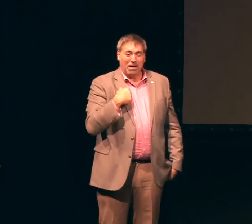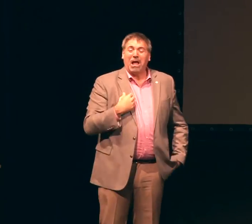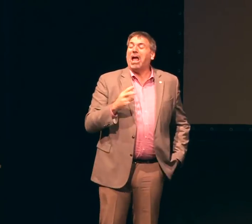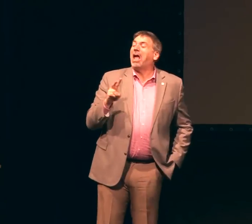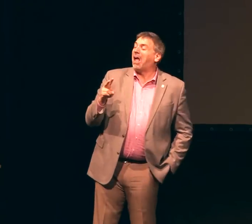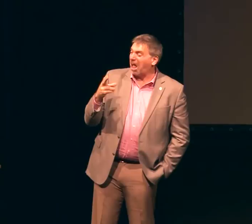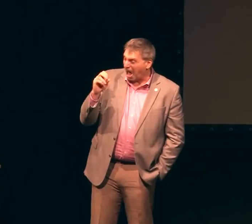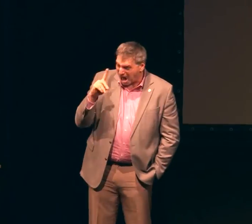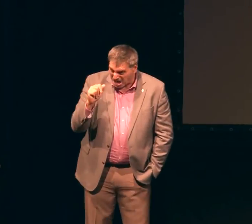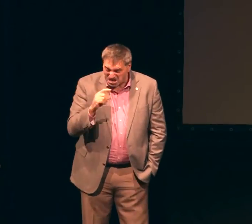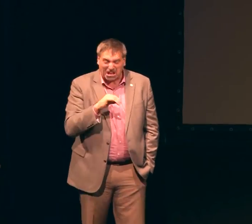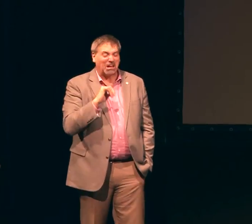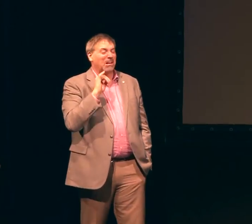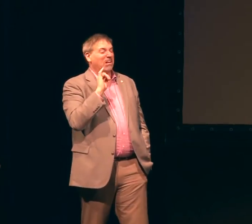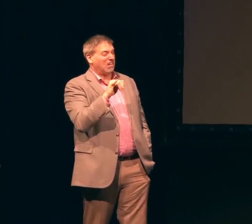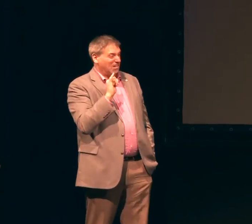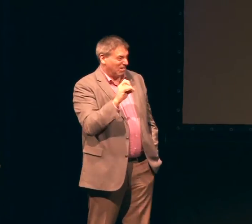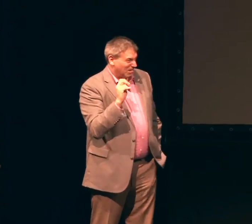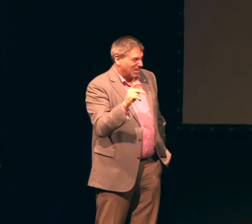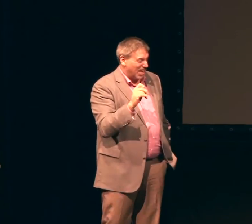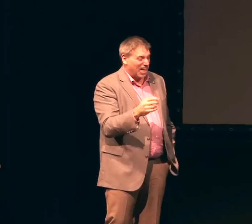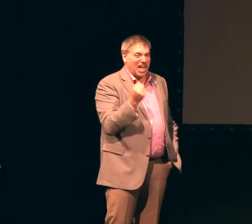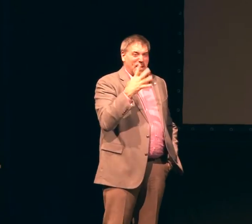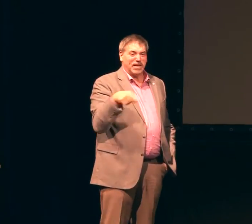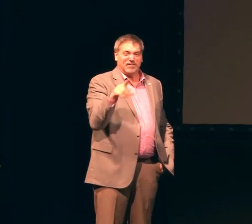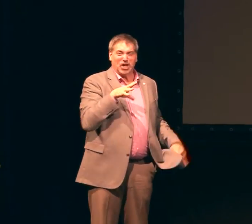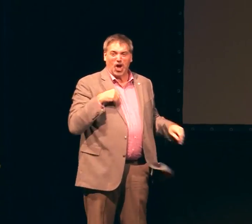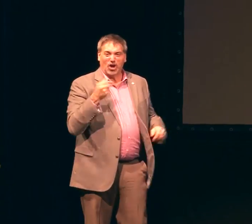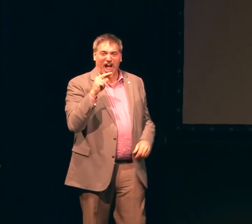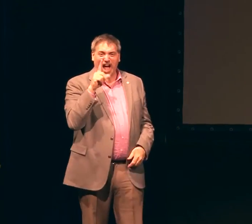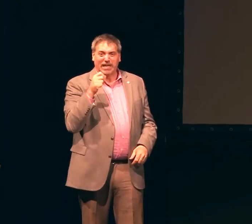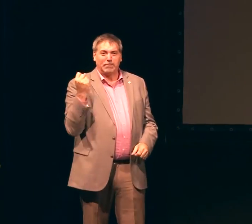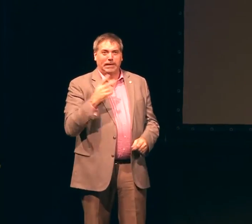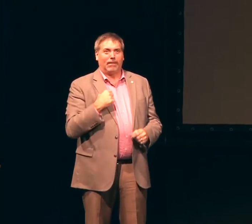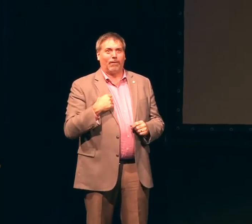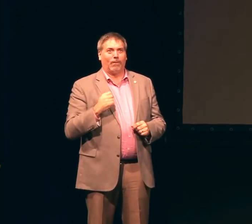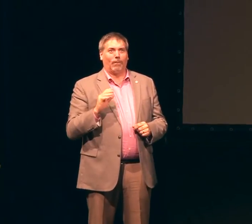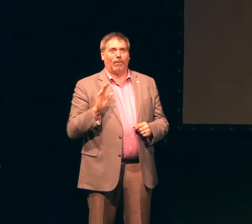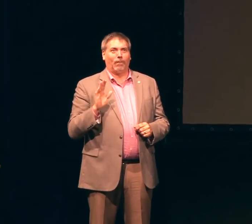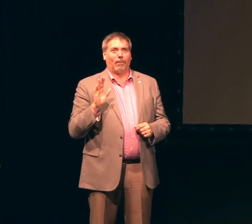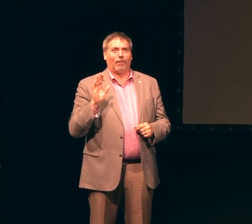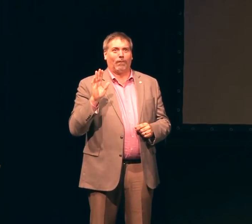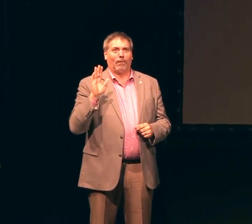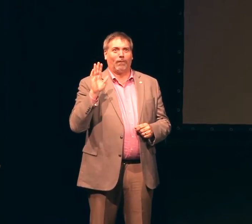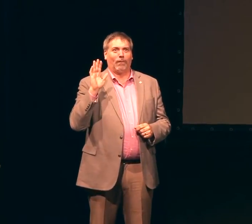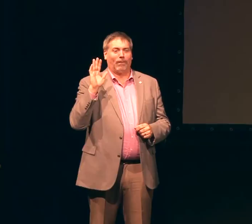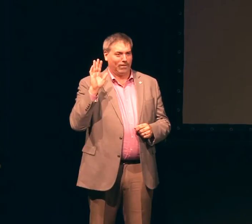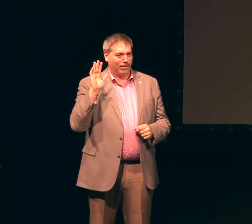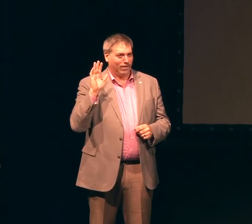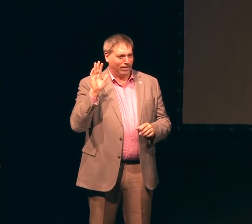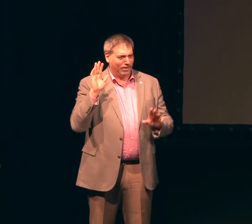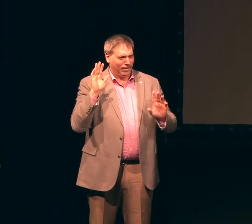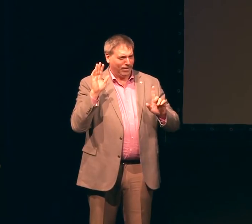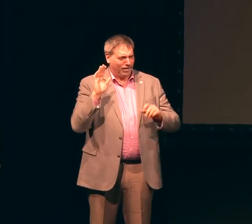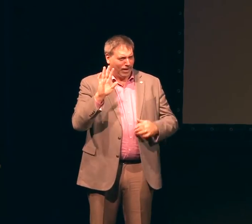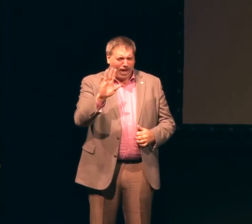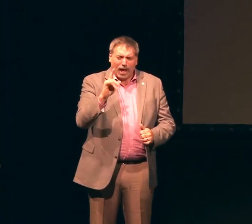cars. I said, interesting, Honda. Then I asked how many of you own a Honda? And people